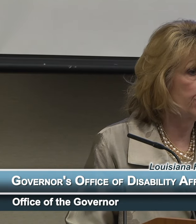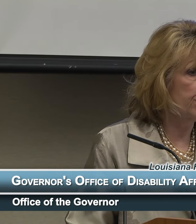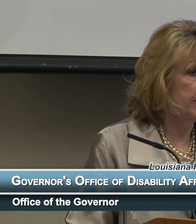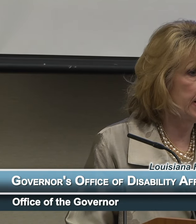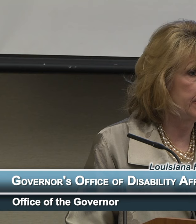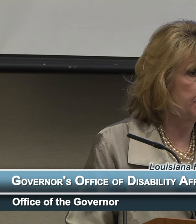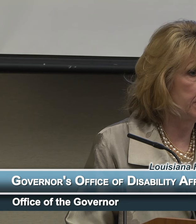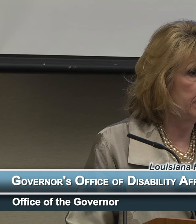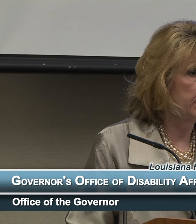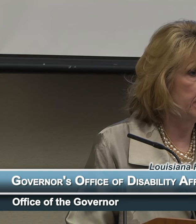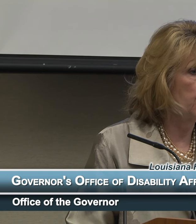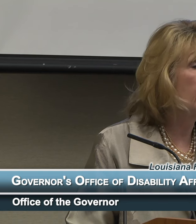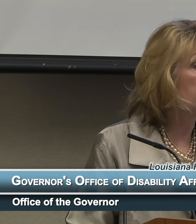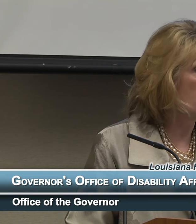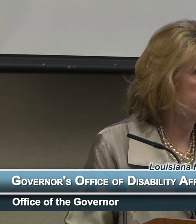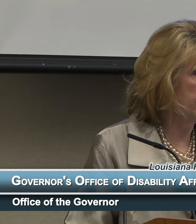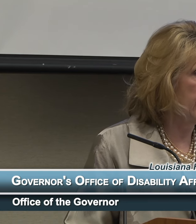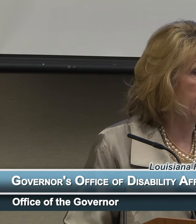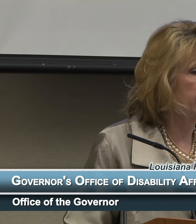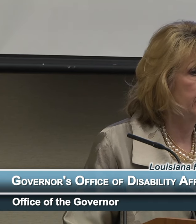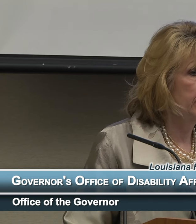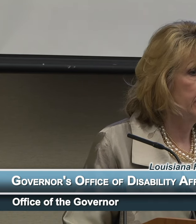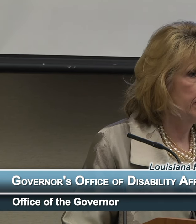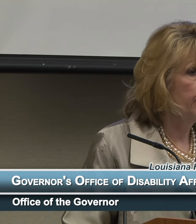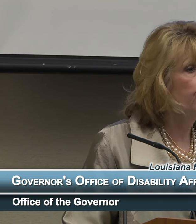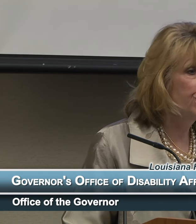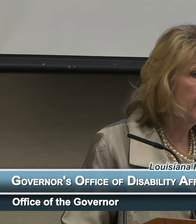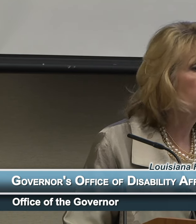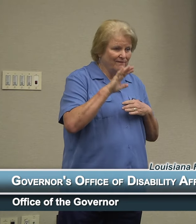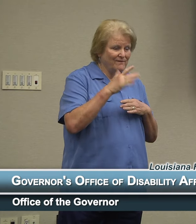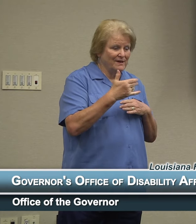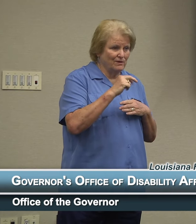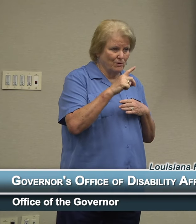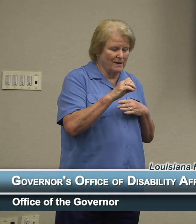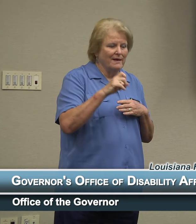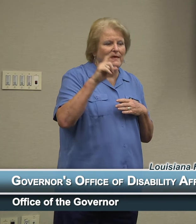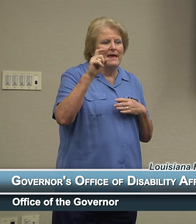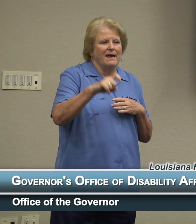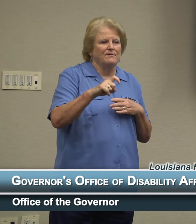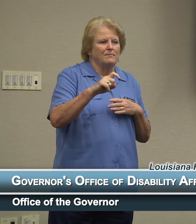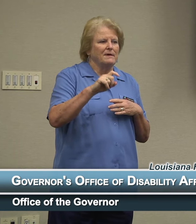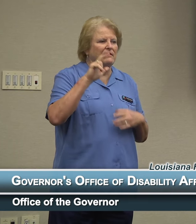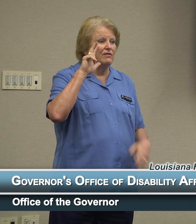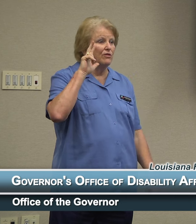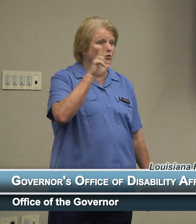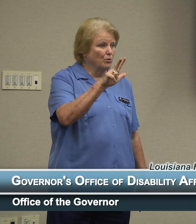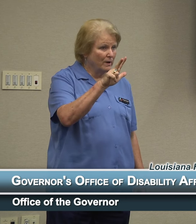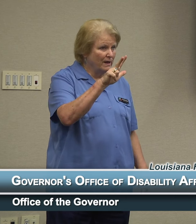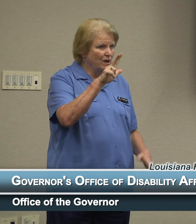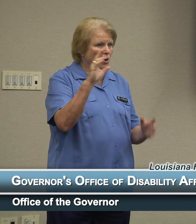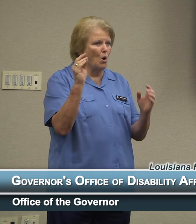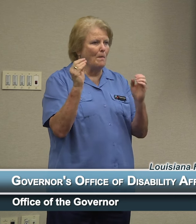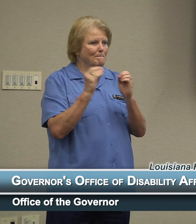just amazing. In this day we are so blessed to have a governor that recognizes the needs of our disability community.